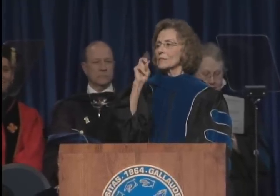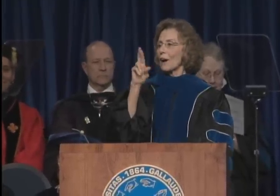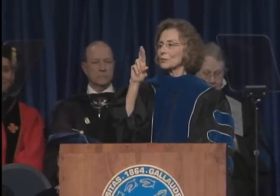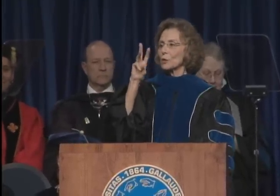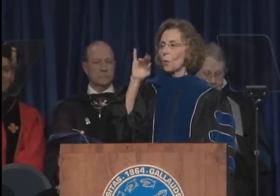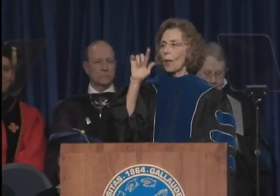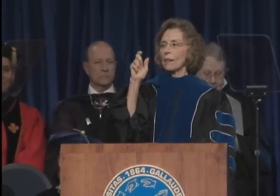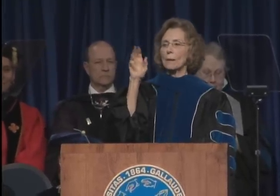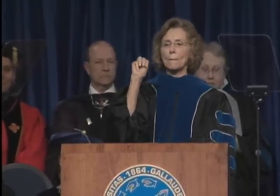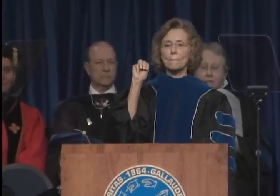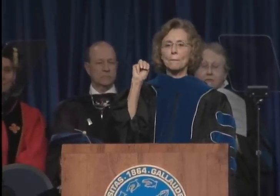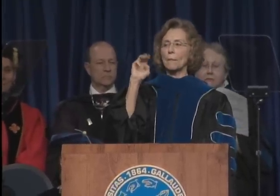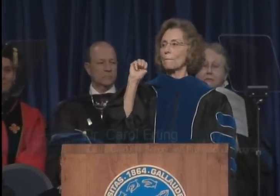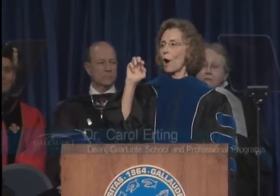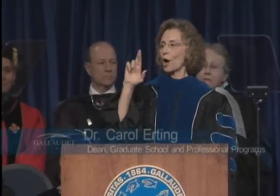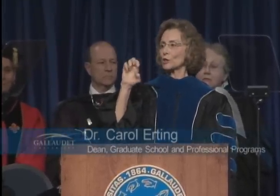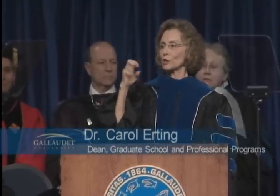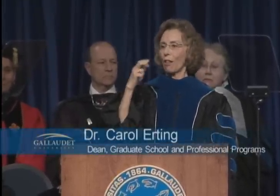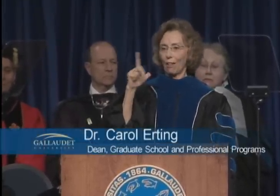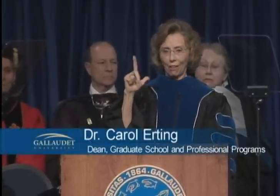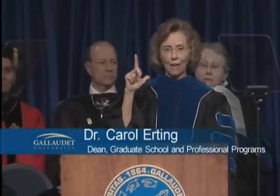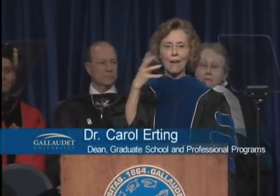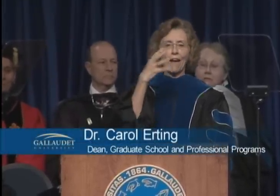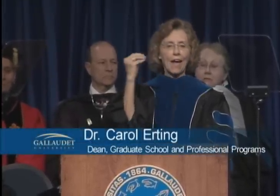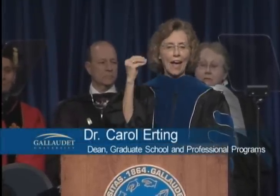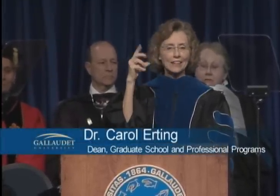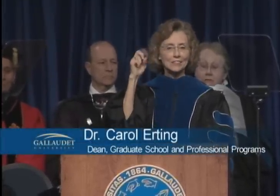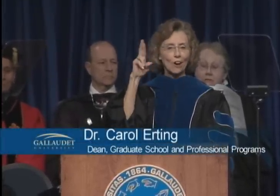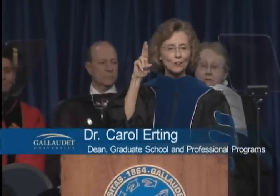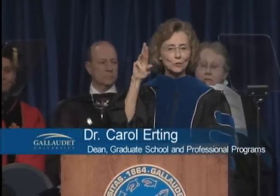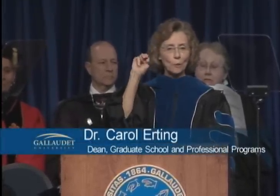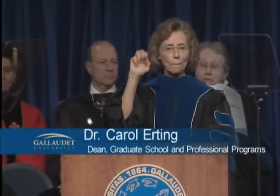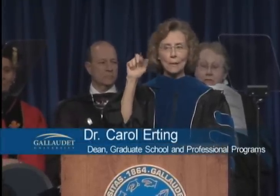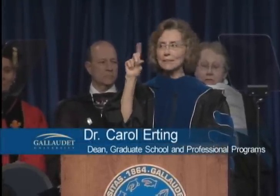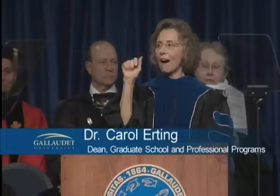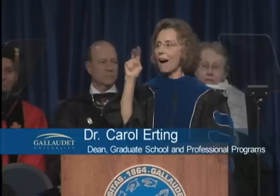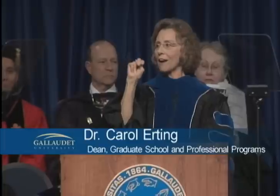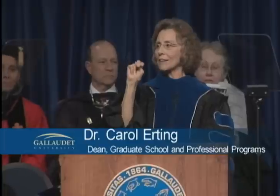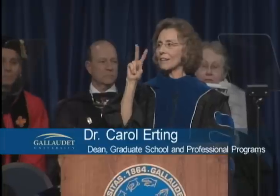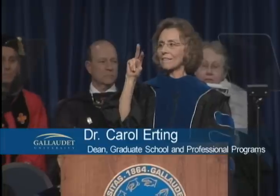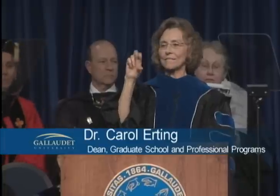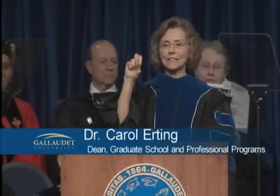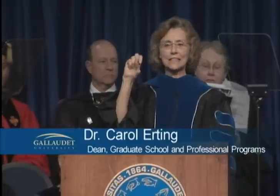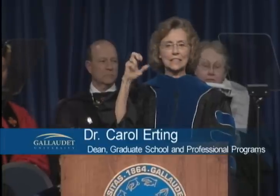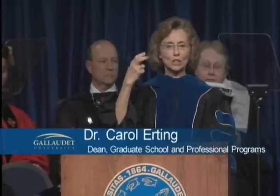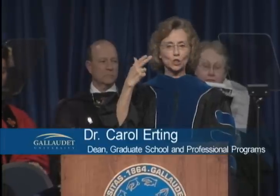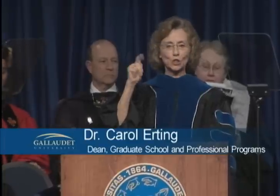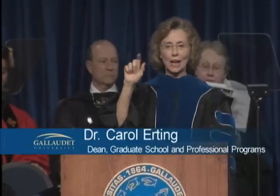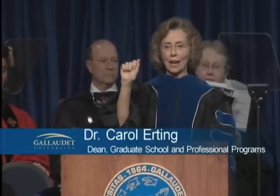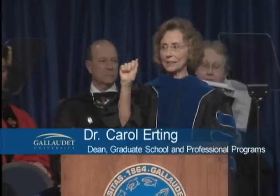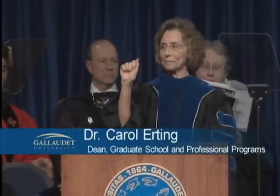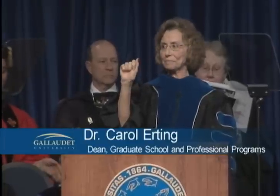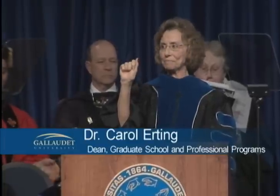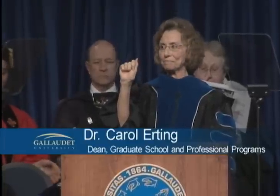Will Dr. William Marshall and Dr. Madan Vasishta